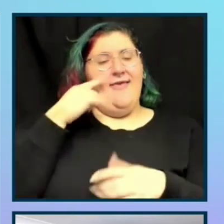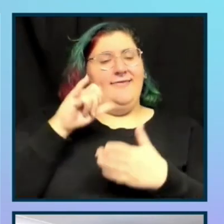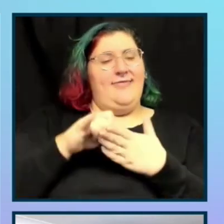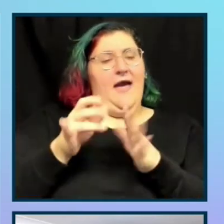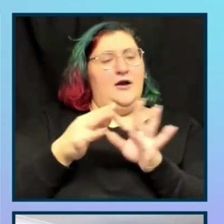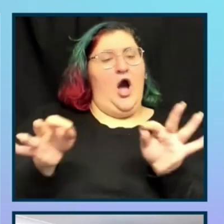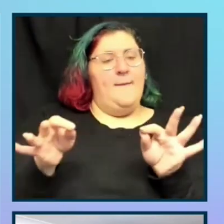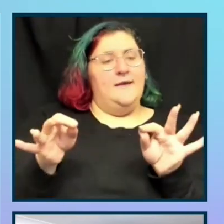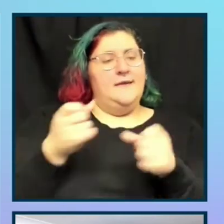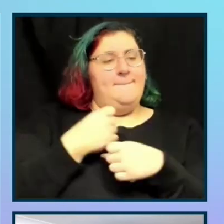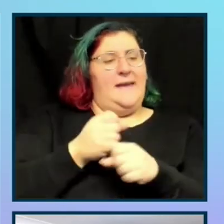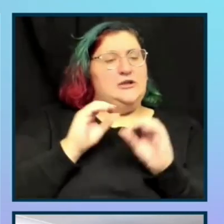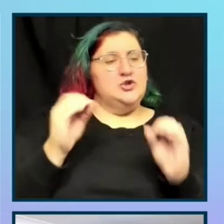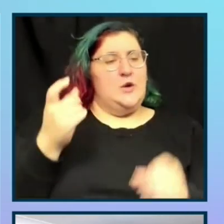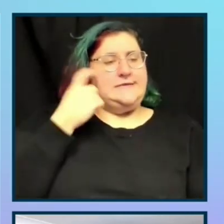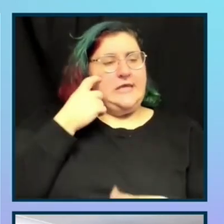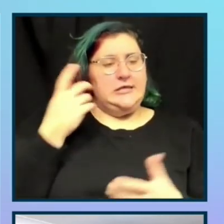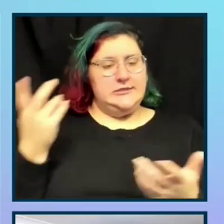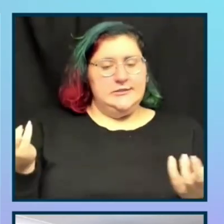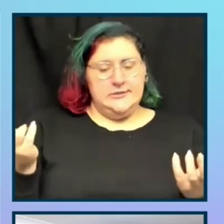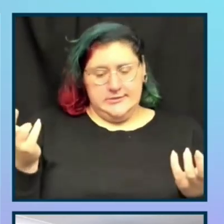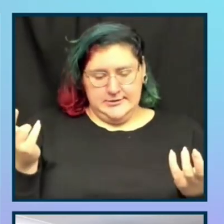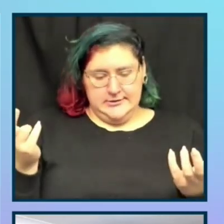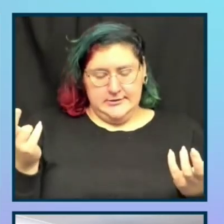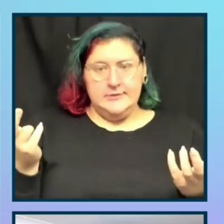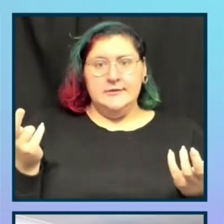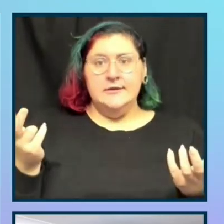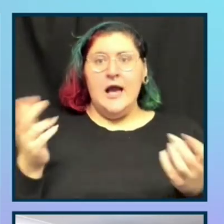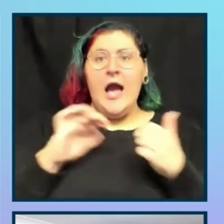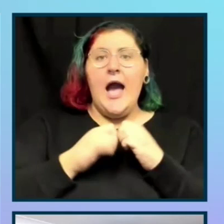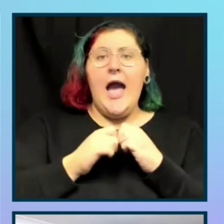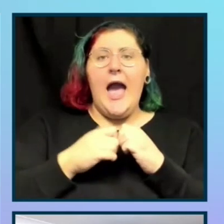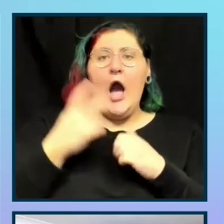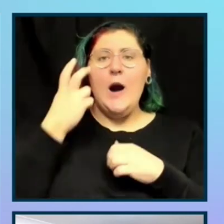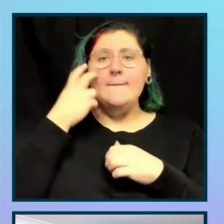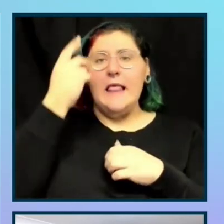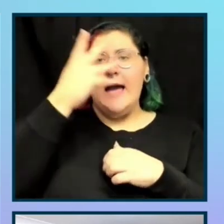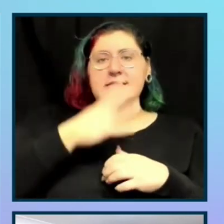as many people would say to me later, "Having a blind guy steer the ship, what?"